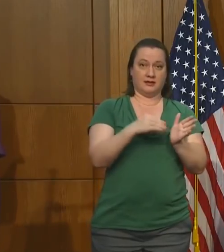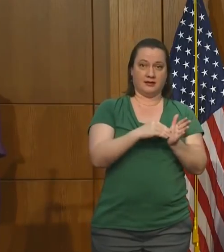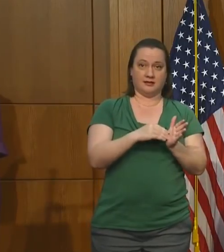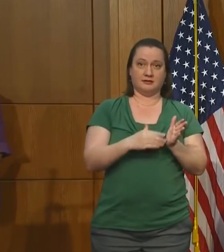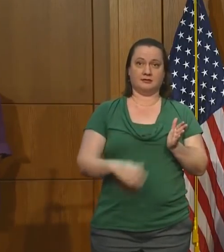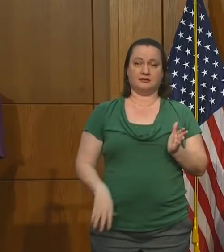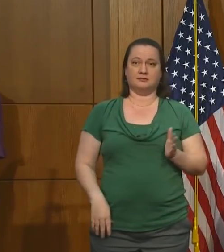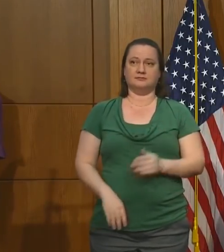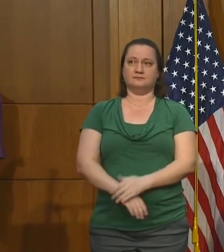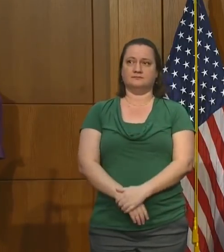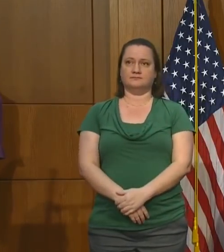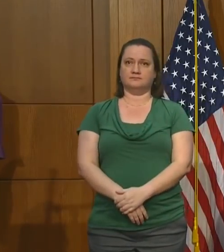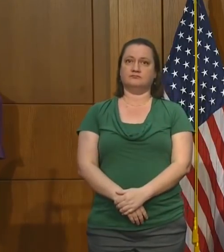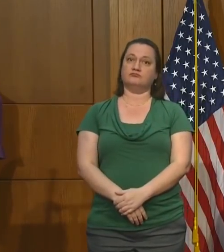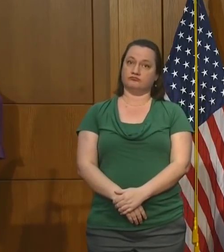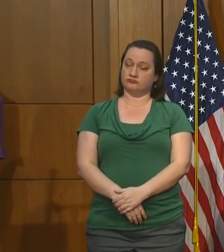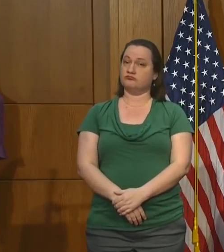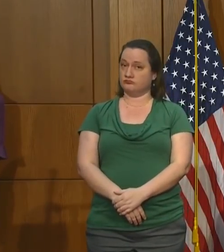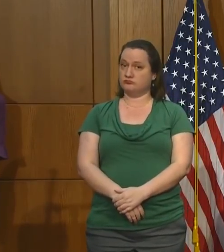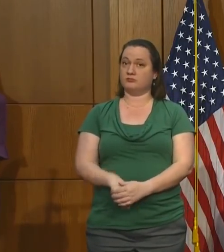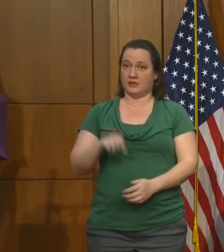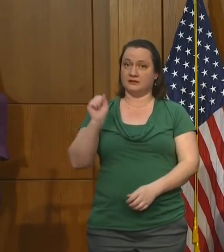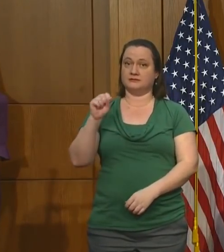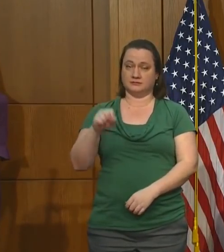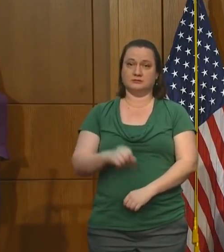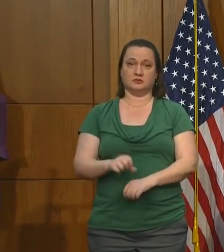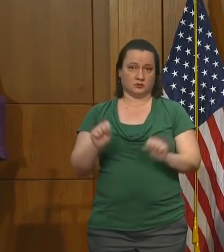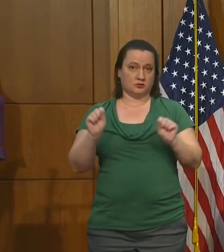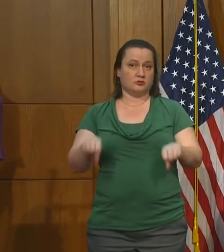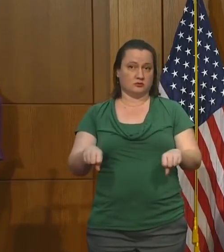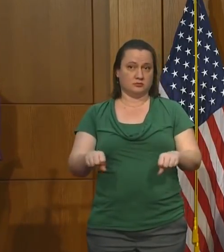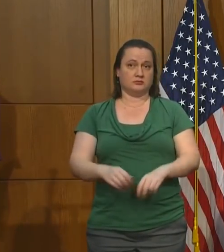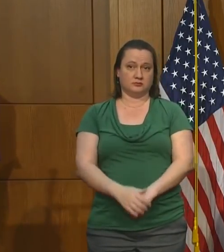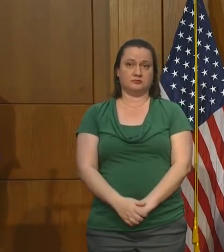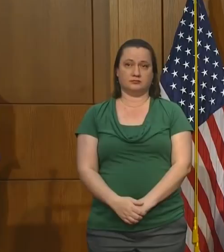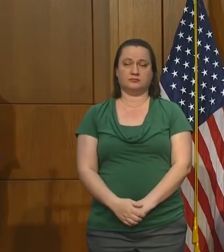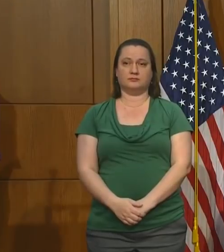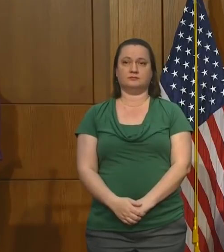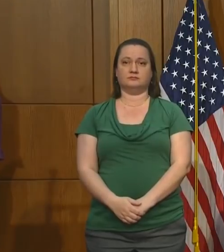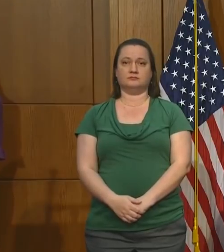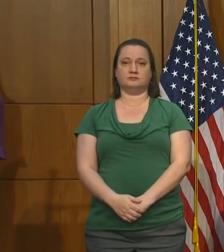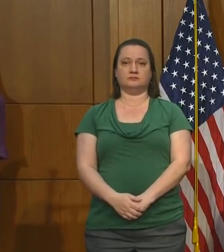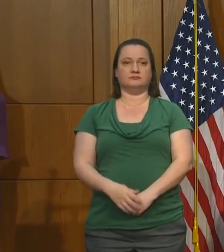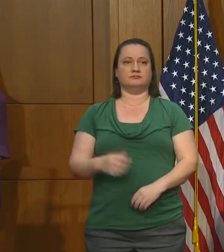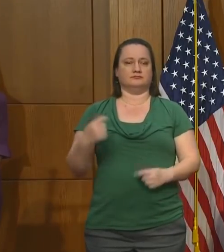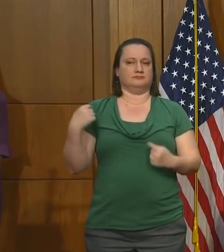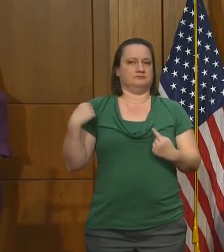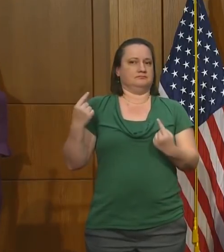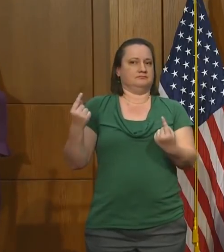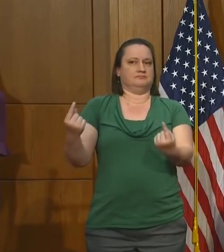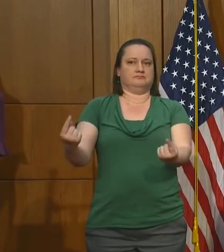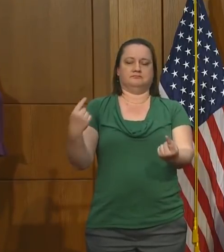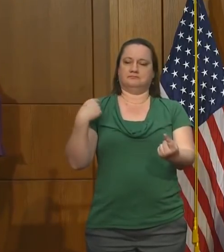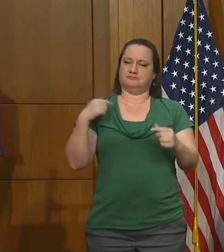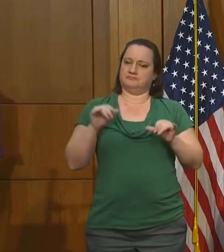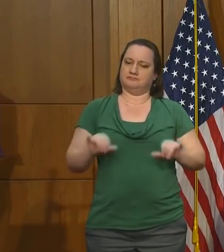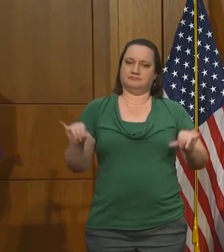SOME OF THE RESTRICTIONS THAT WERE IN PLACE PRIOR TO MOVING INTO PHASE ONE AND THAT THE